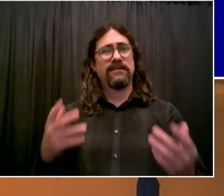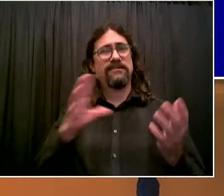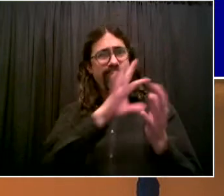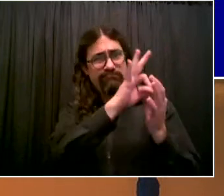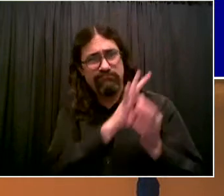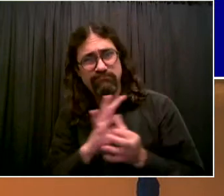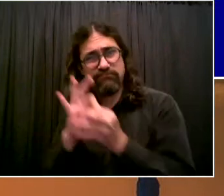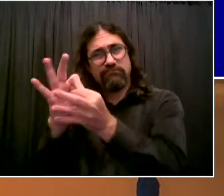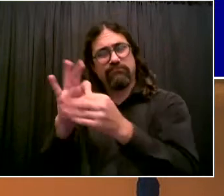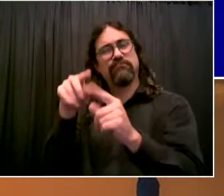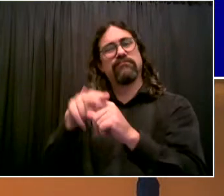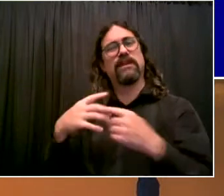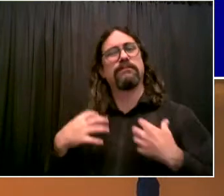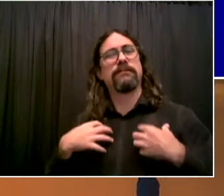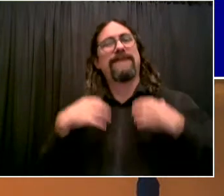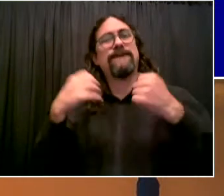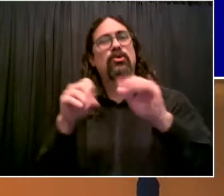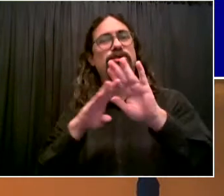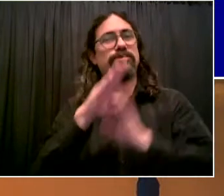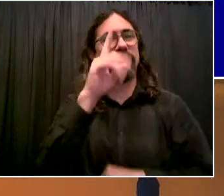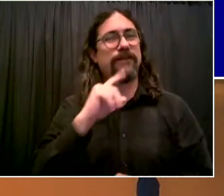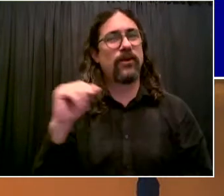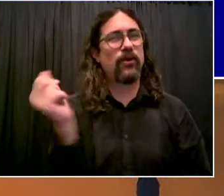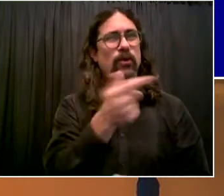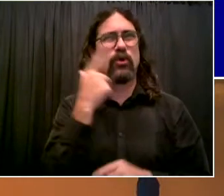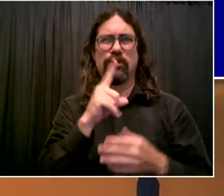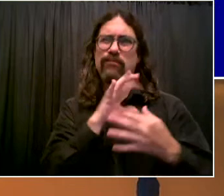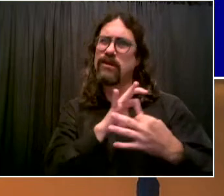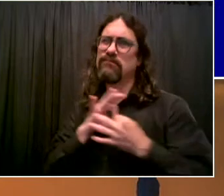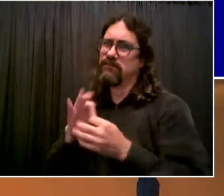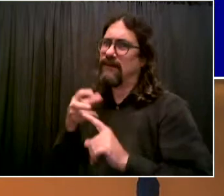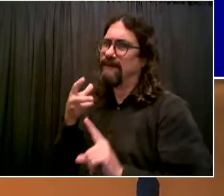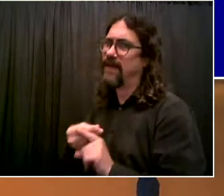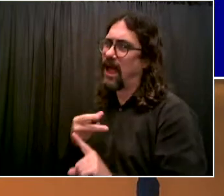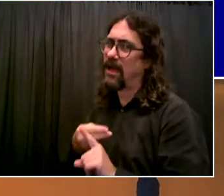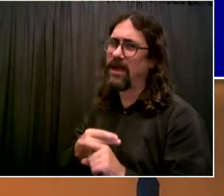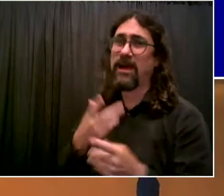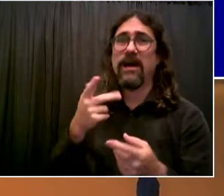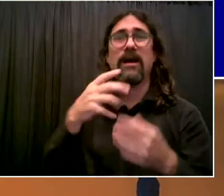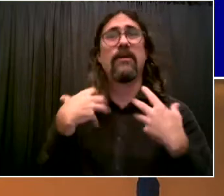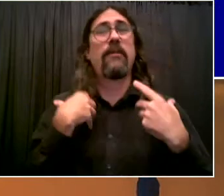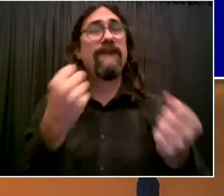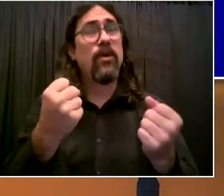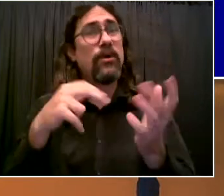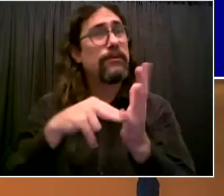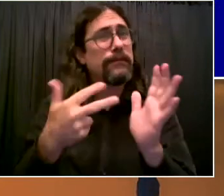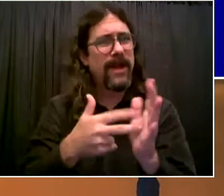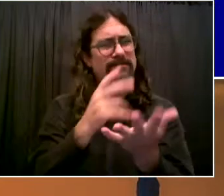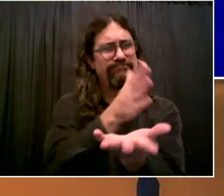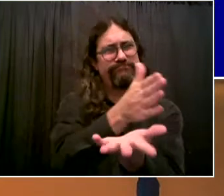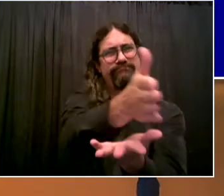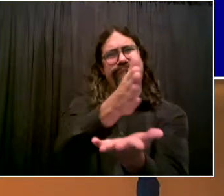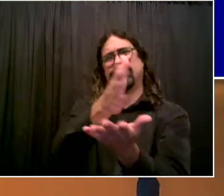ALL ABOUT, WHAT